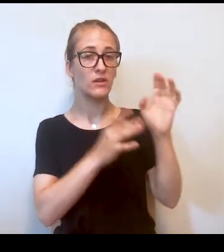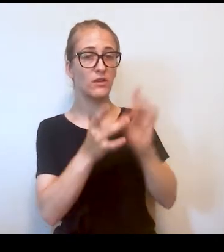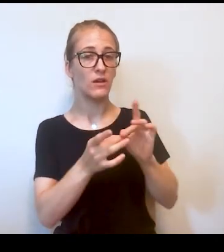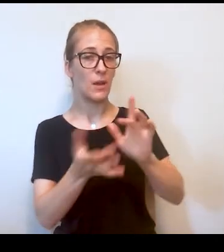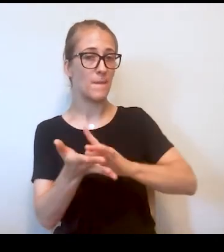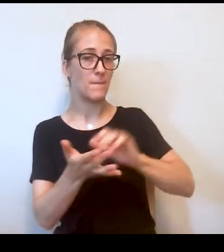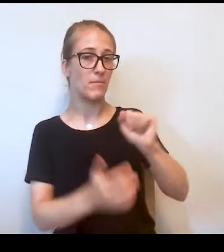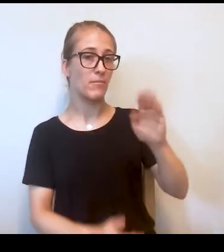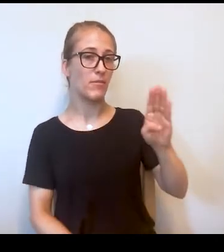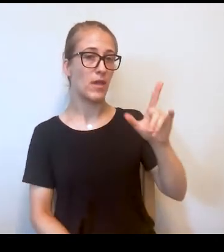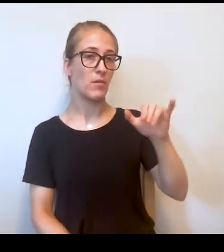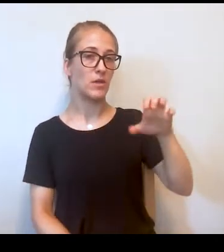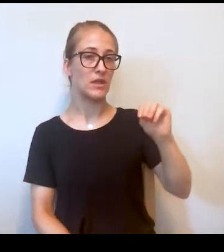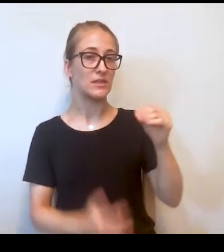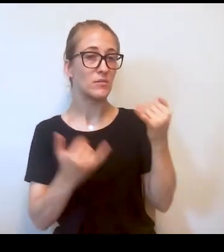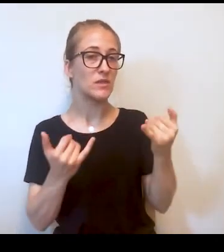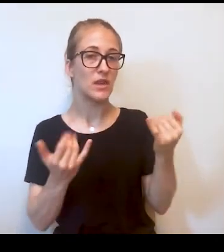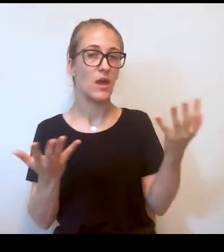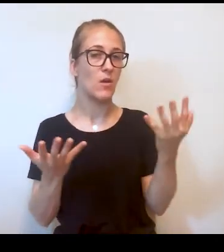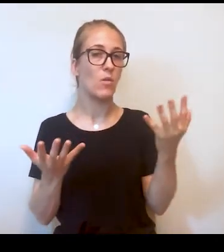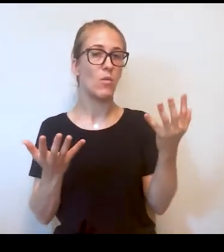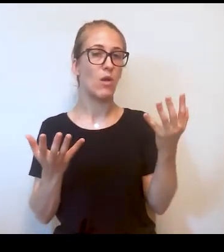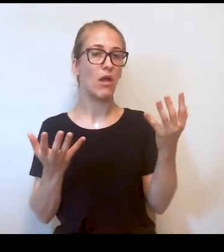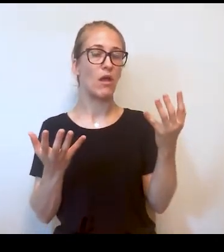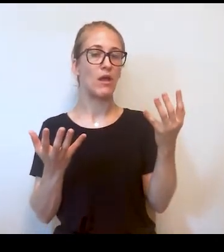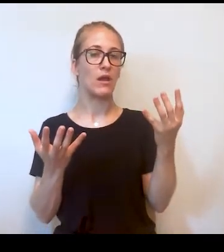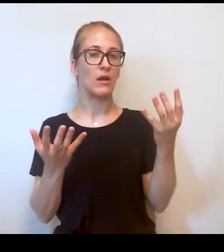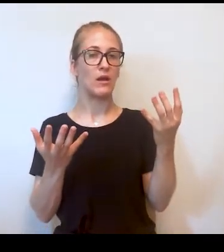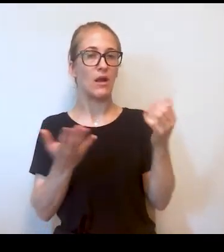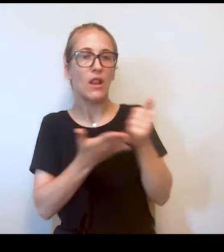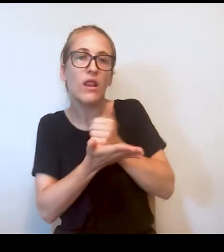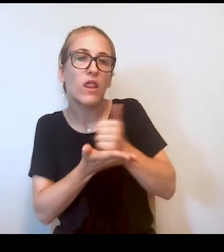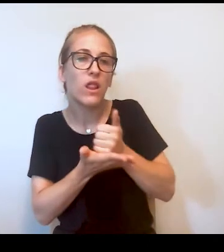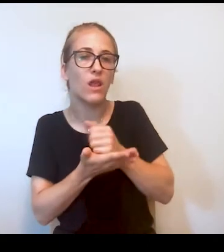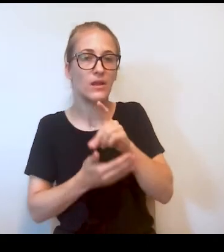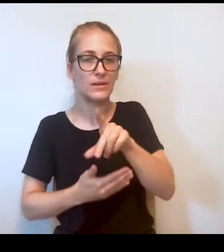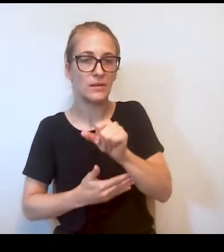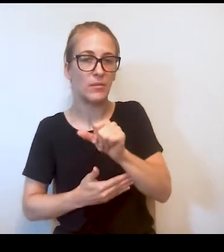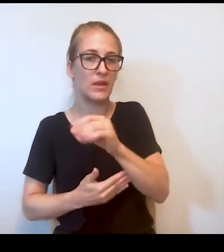and what this erasure of this disability and eugenic lineage...